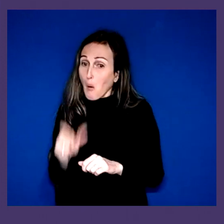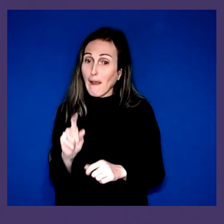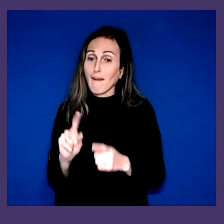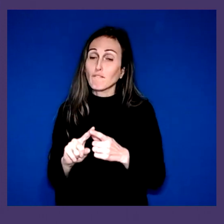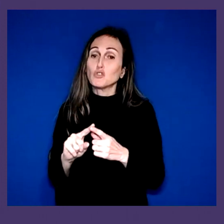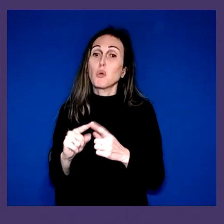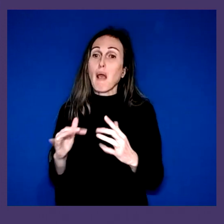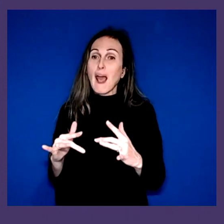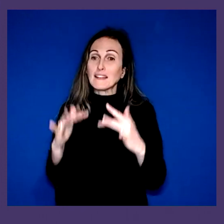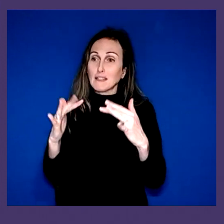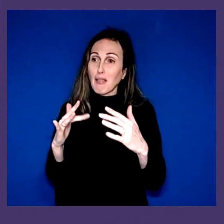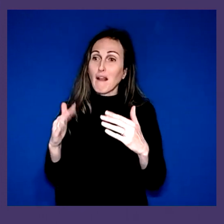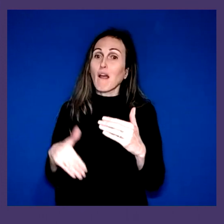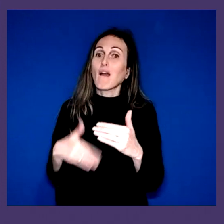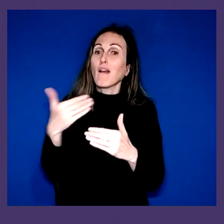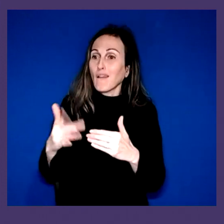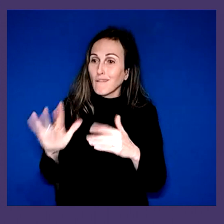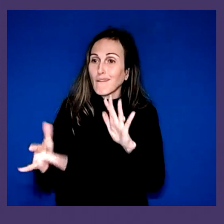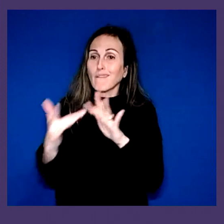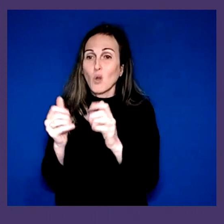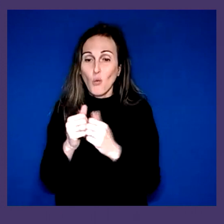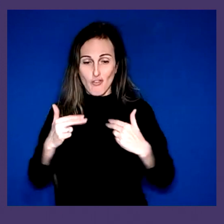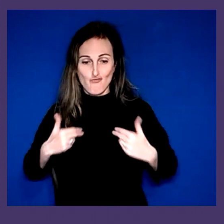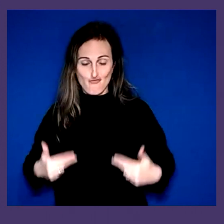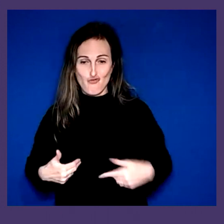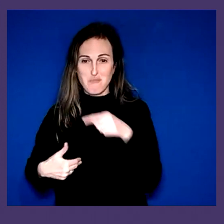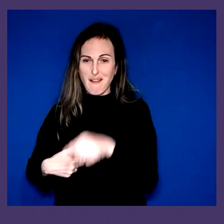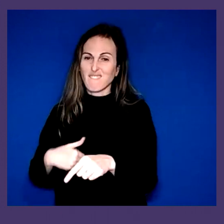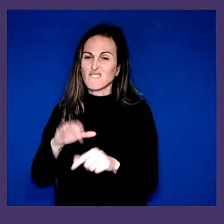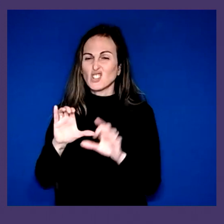The gist of it for us, and the reason we're also offering this as